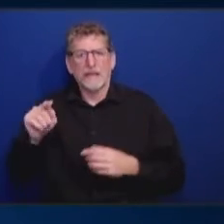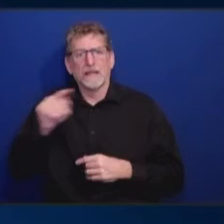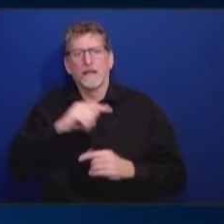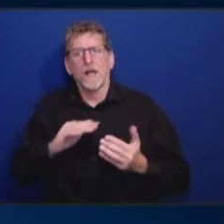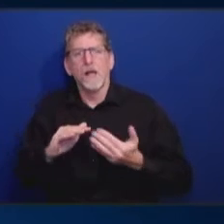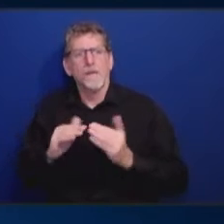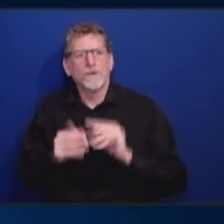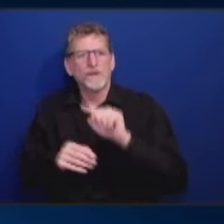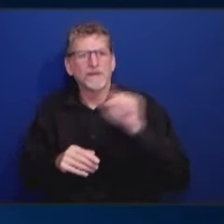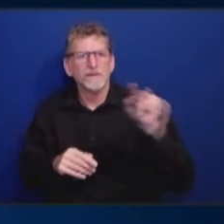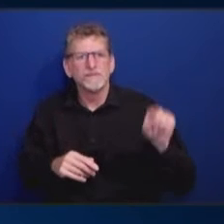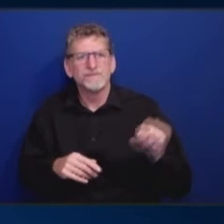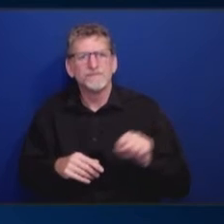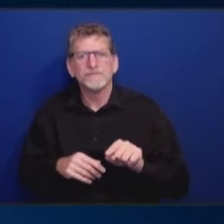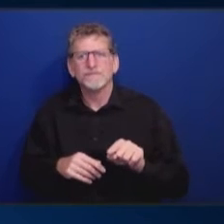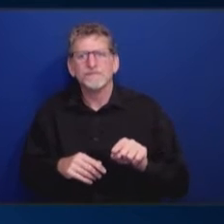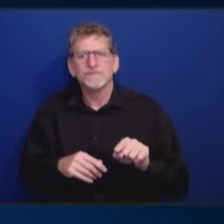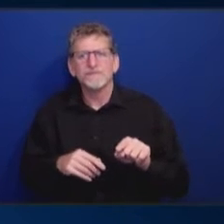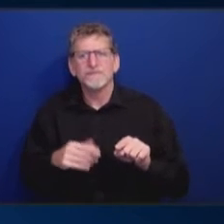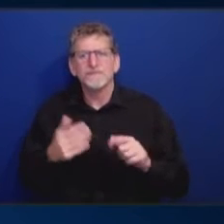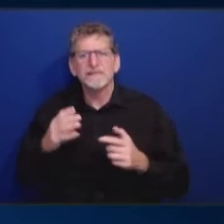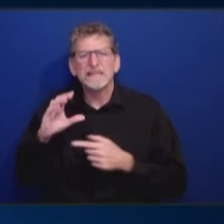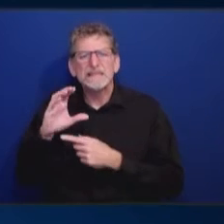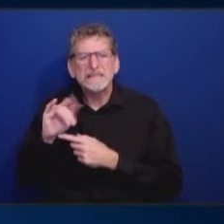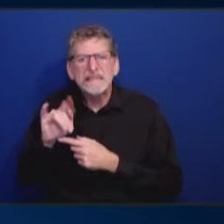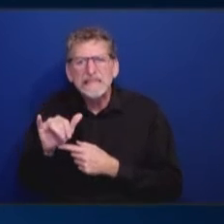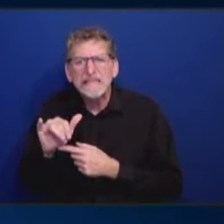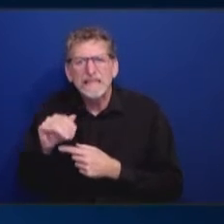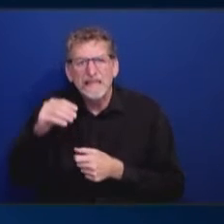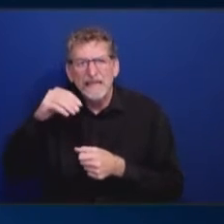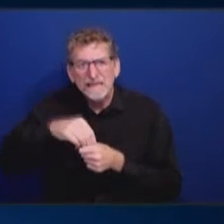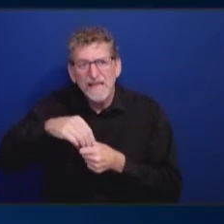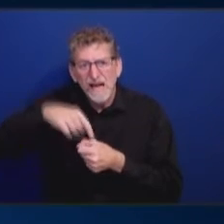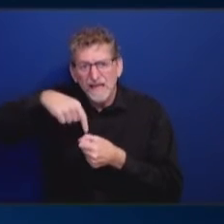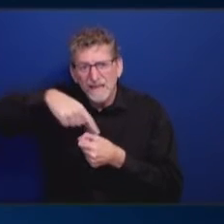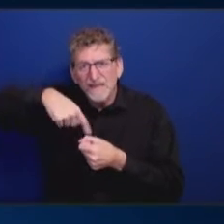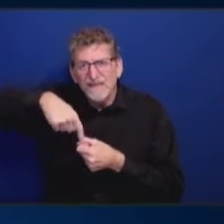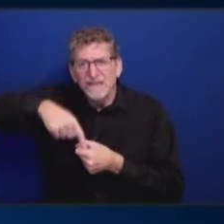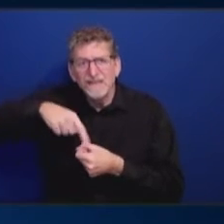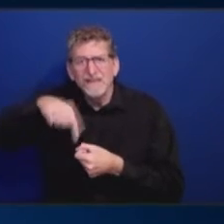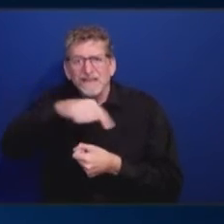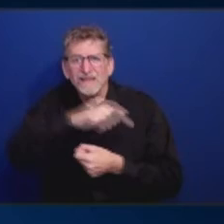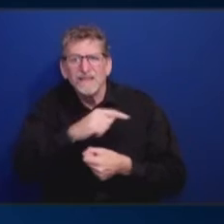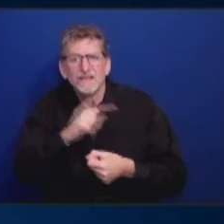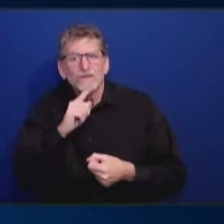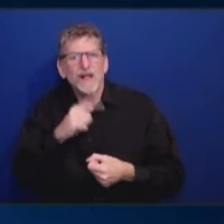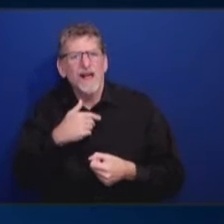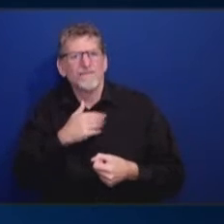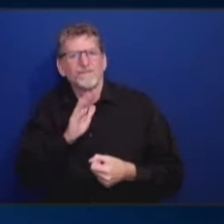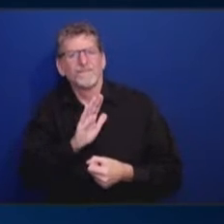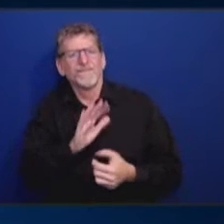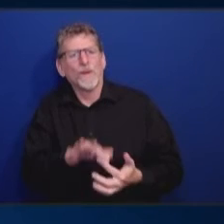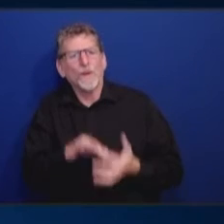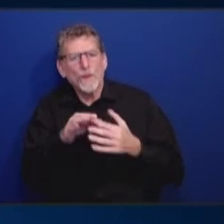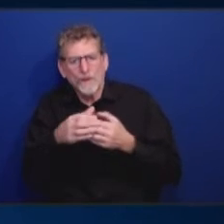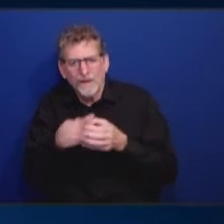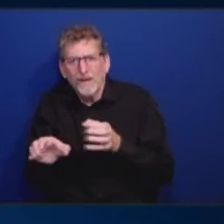of our cities, which puts people in a special category of vulnerability to specific kinds of risks.